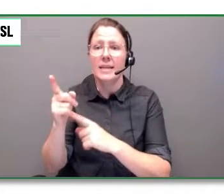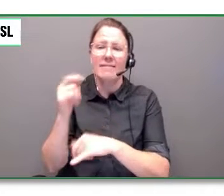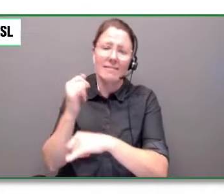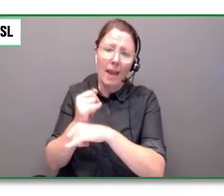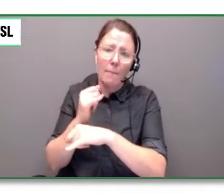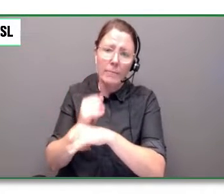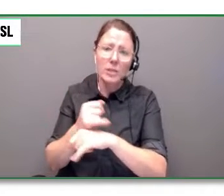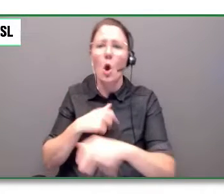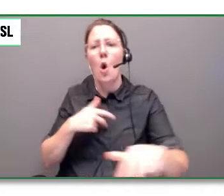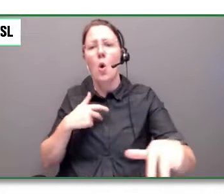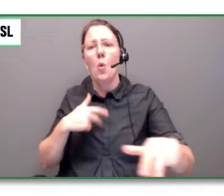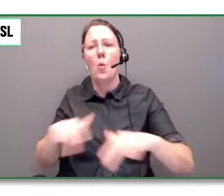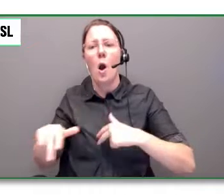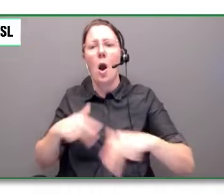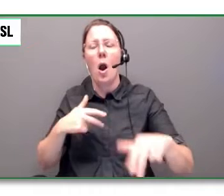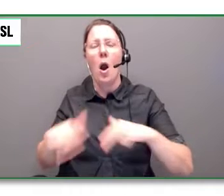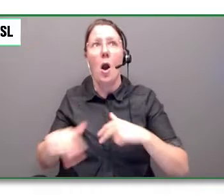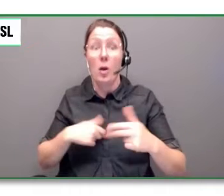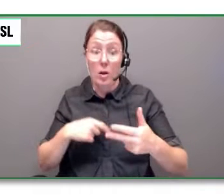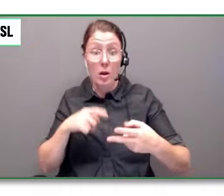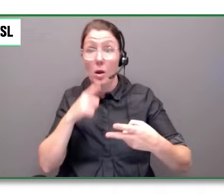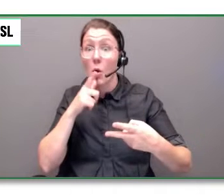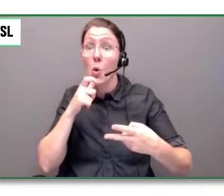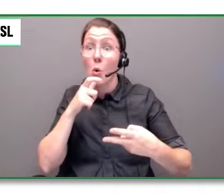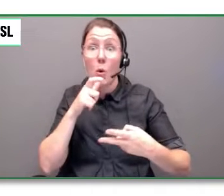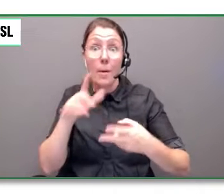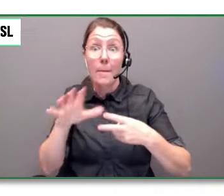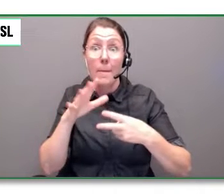character of the writer that they chose. So